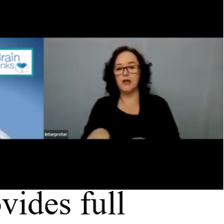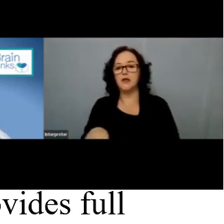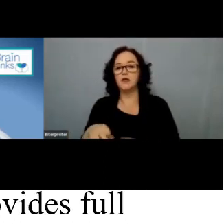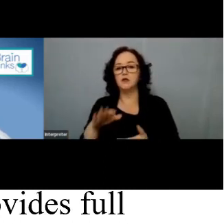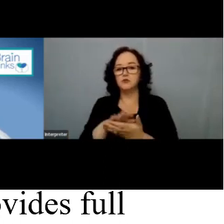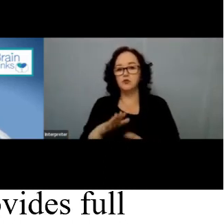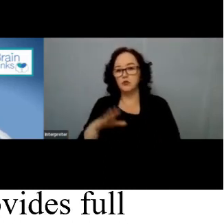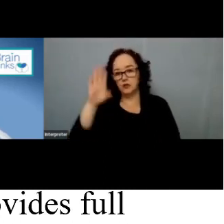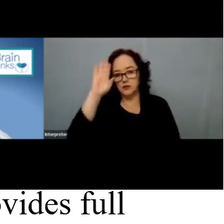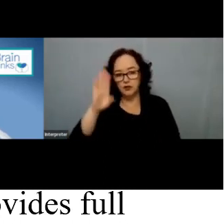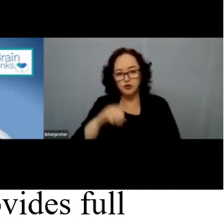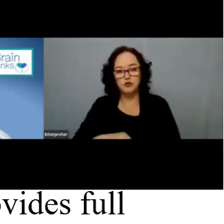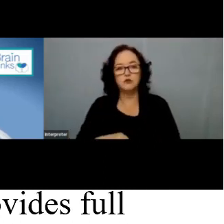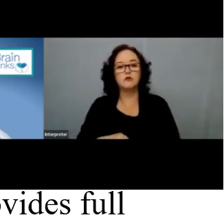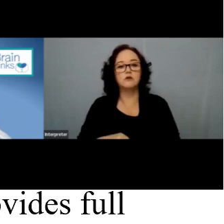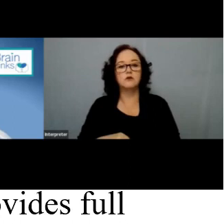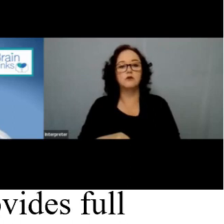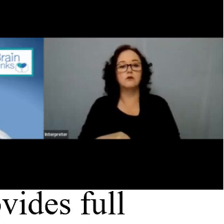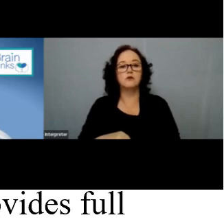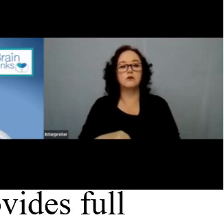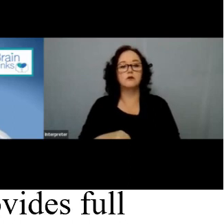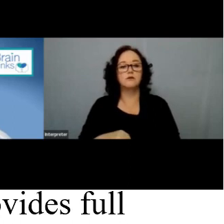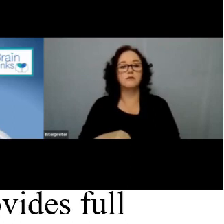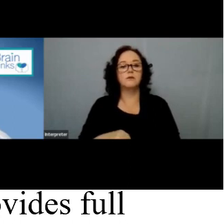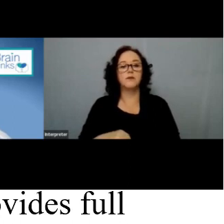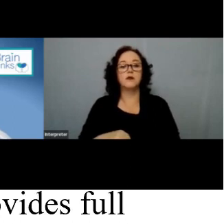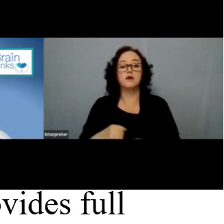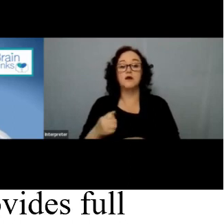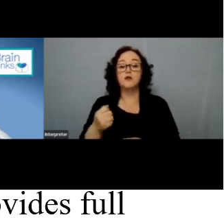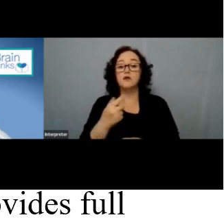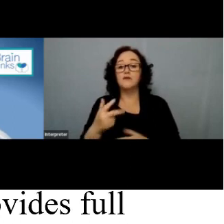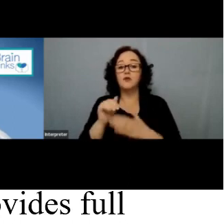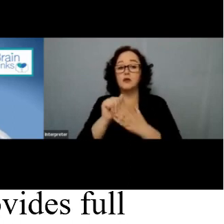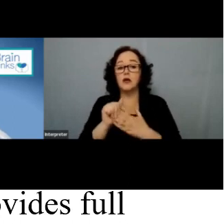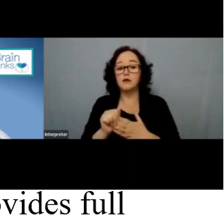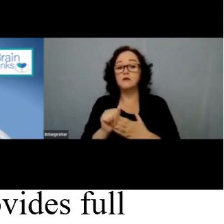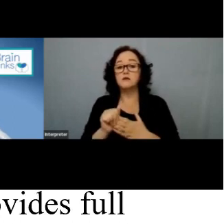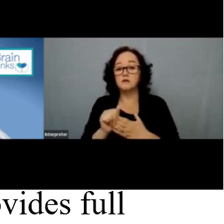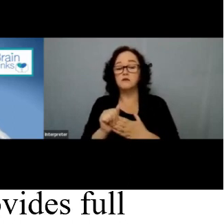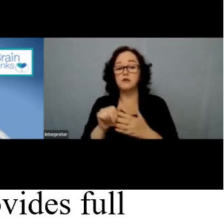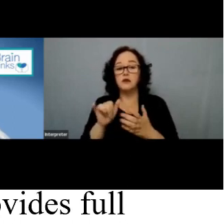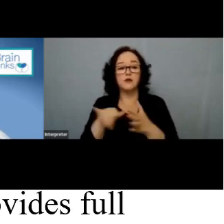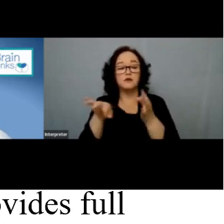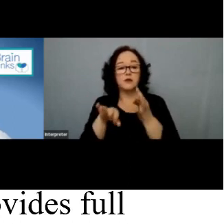as mentioned, there are a couple of guides that talk about what to look for when concussion